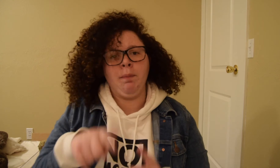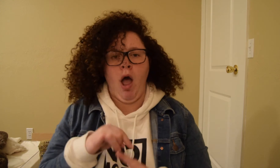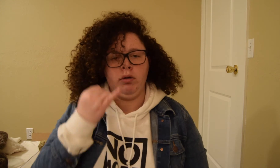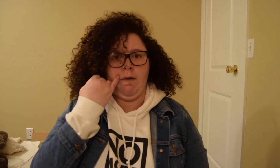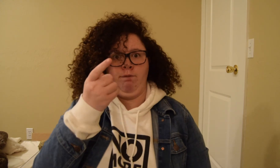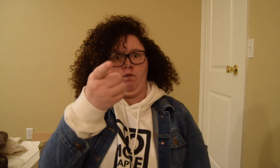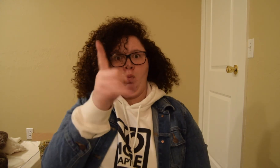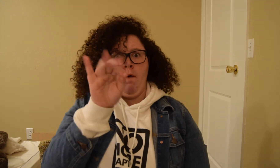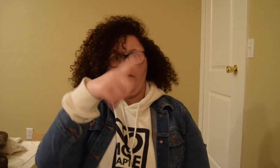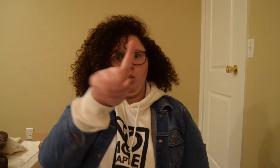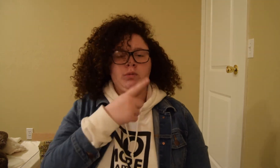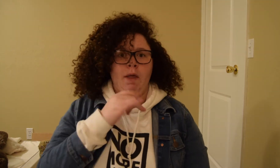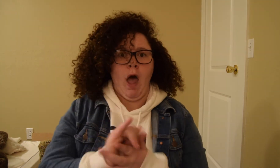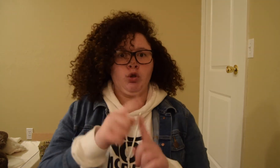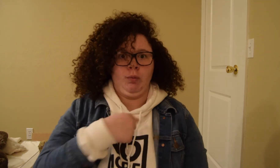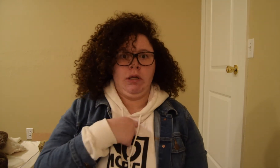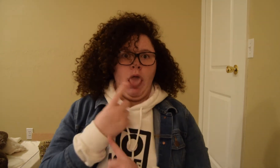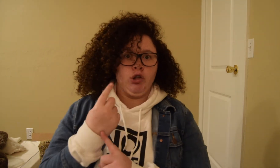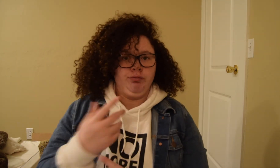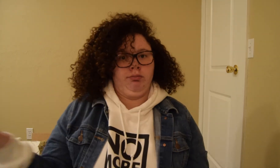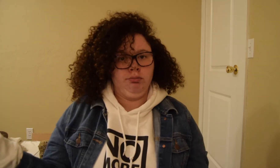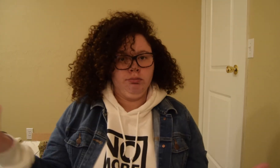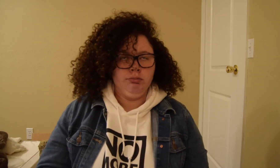Think about it, if you guys said those words to me last year...